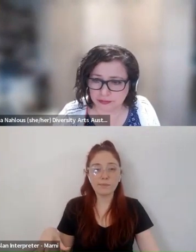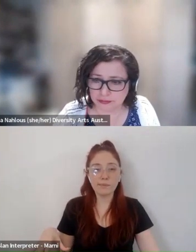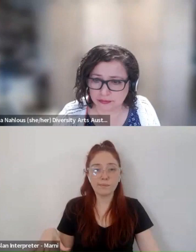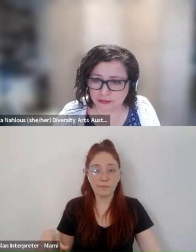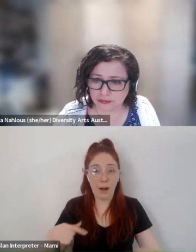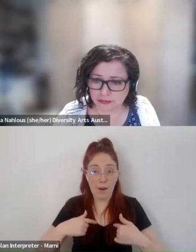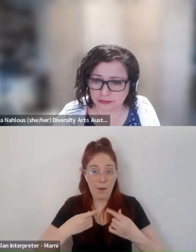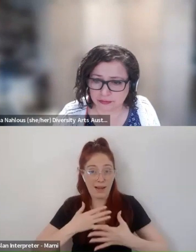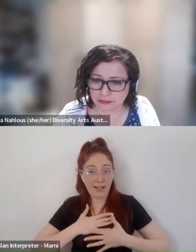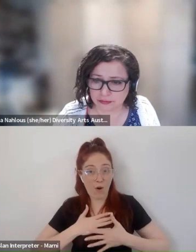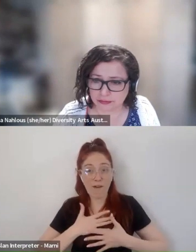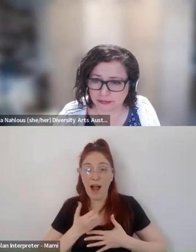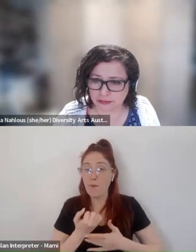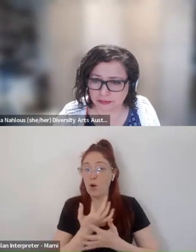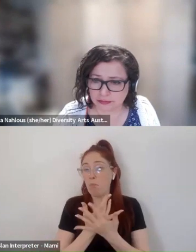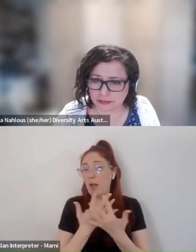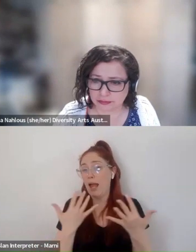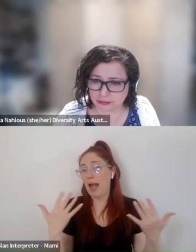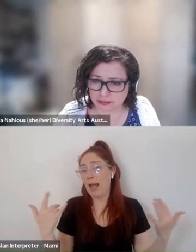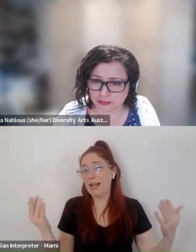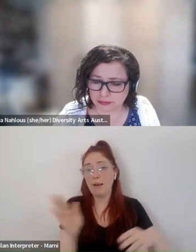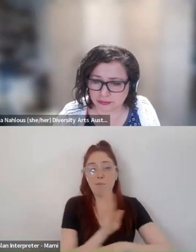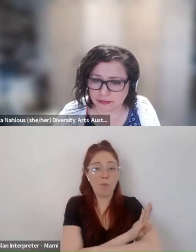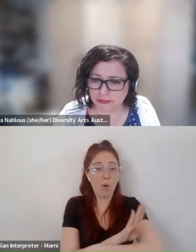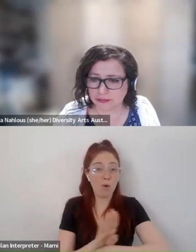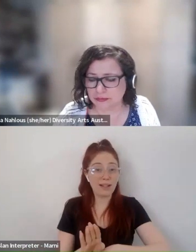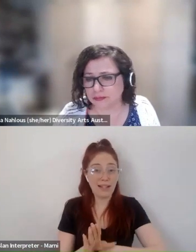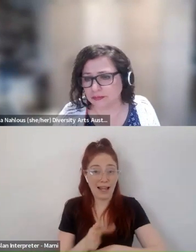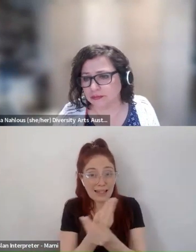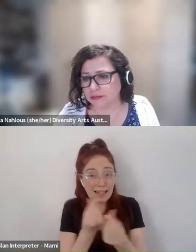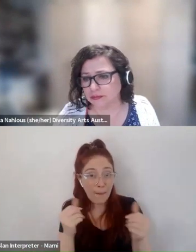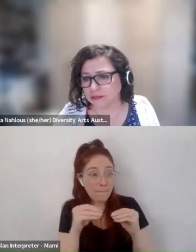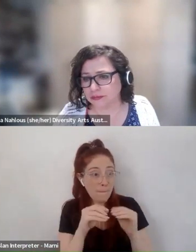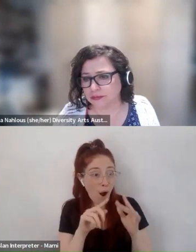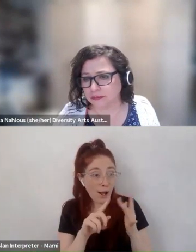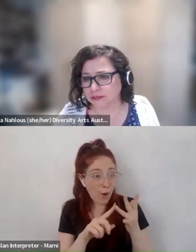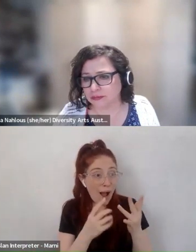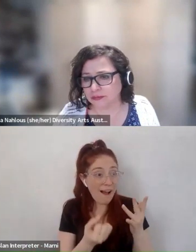boards that weren't listed in my bio at the top, because I firmly